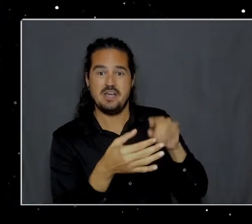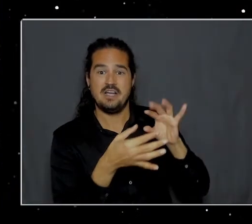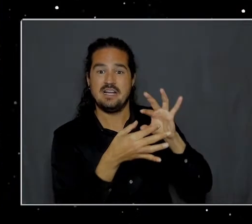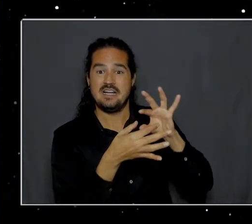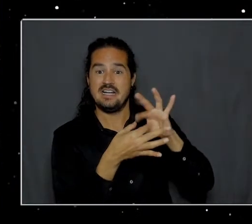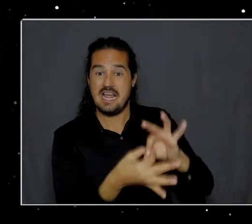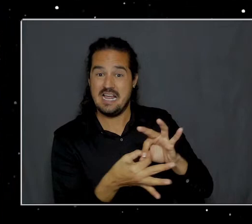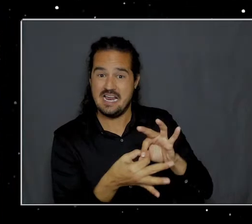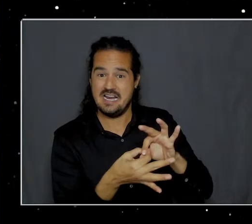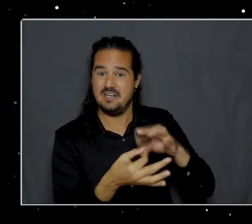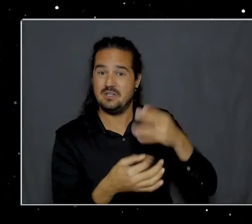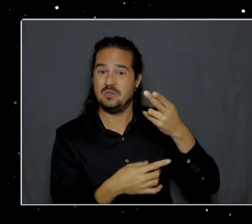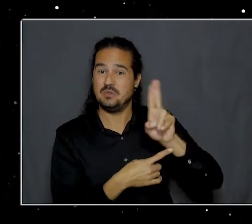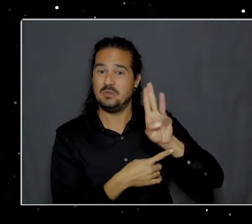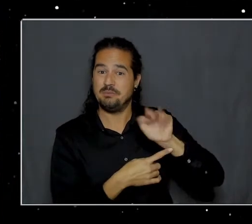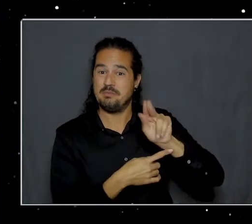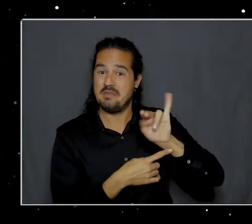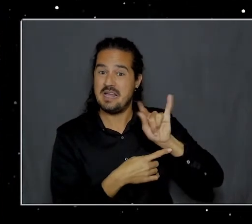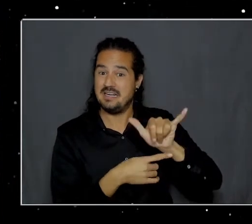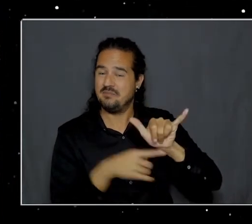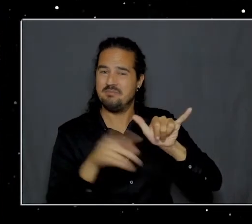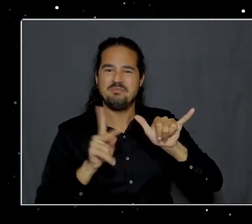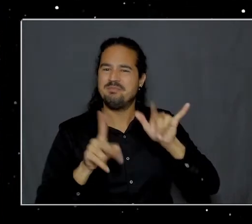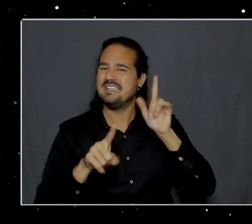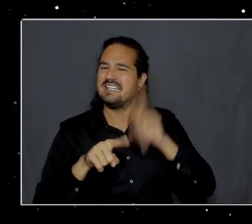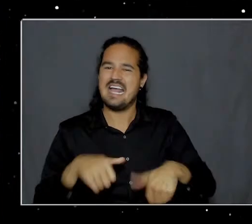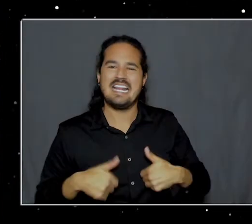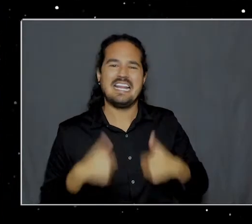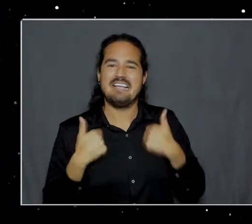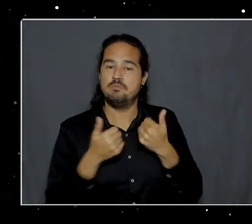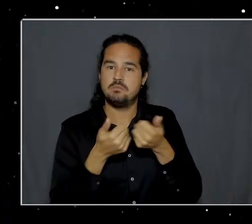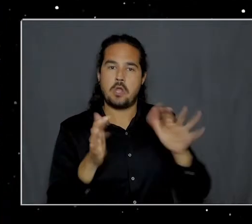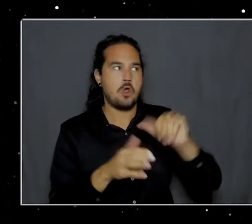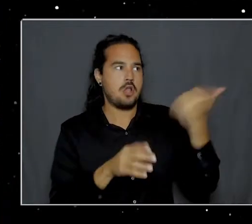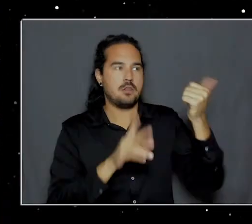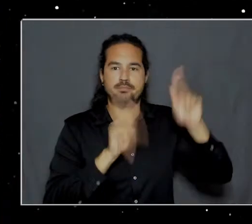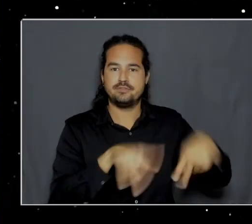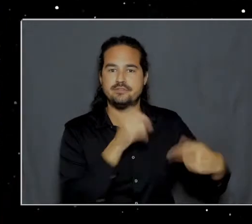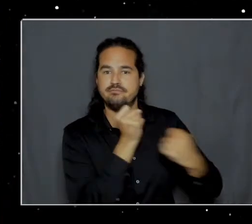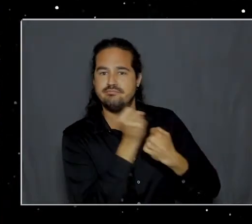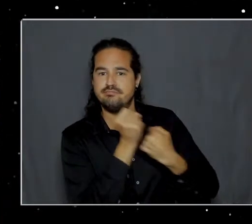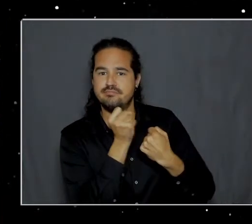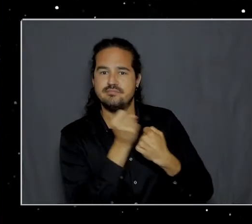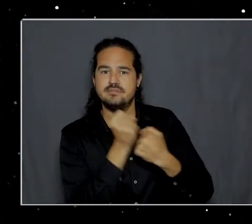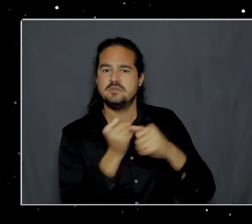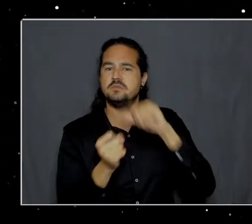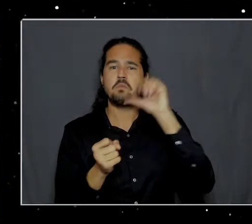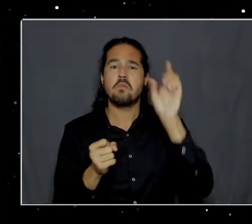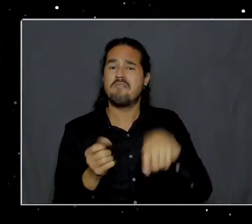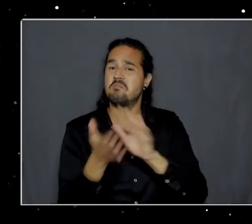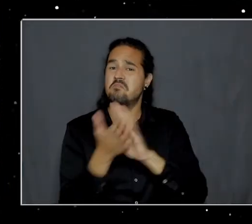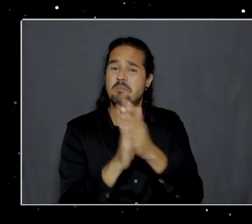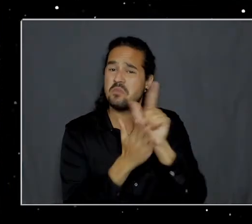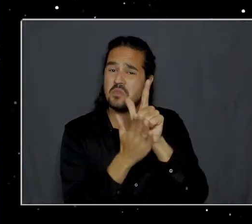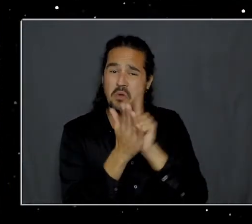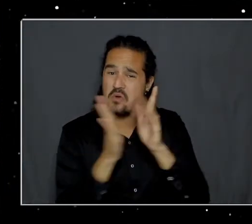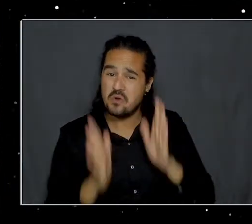AND I GUESS I WOULD SAY A FEW THINGS. ONE, WE ARE LITERALLY, NOT FIGURATIVELY, WE'RE LITERALLY BORN ATTACHED TO ANOTHER HUMAN BEING.